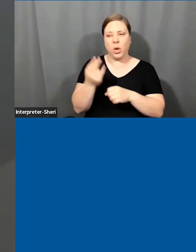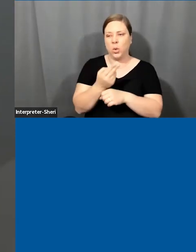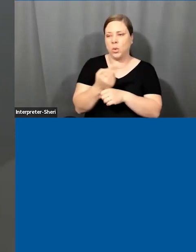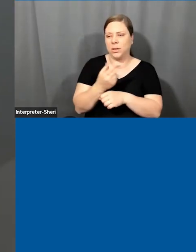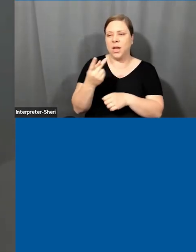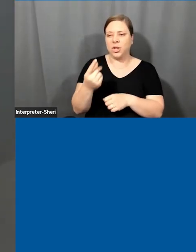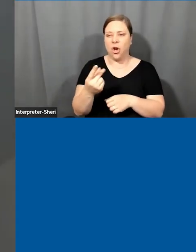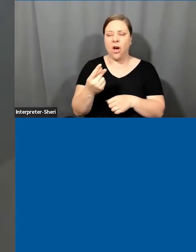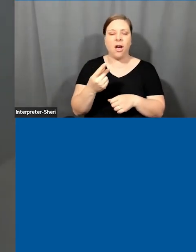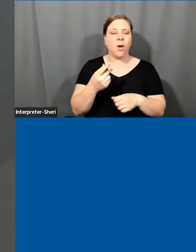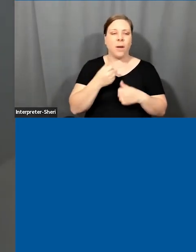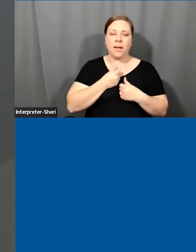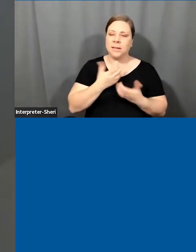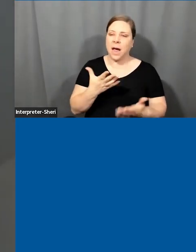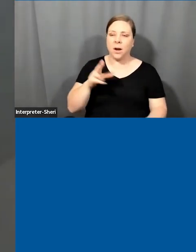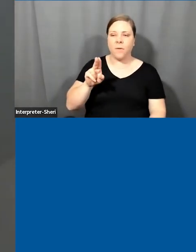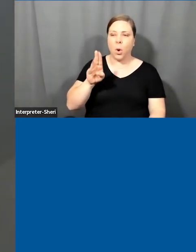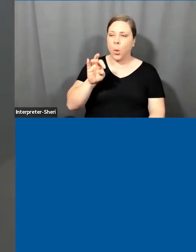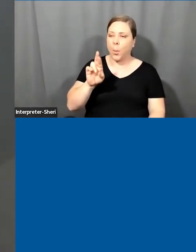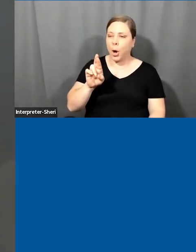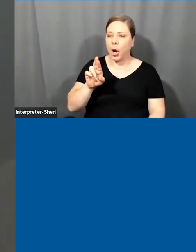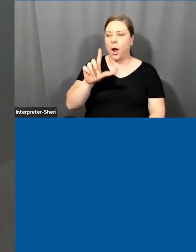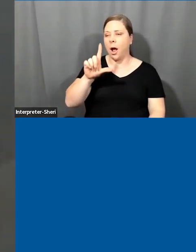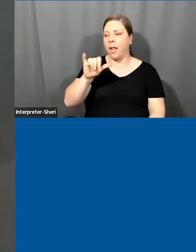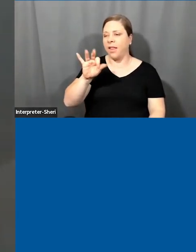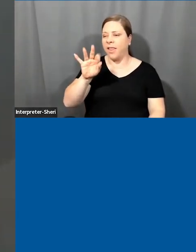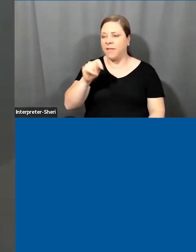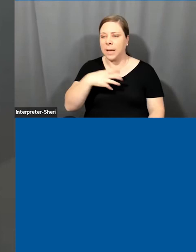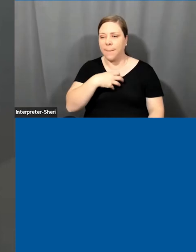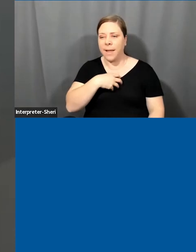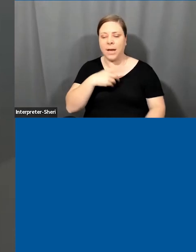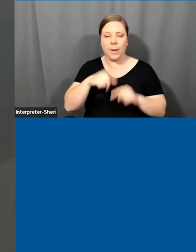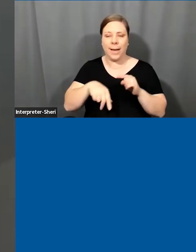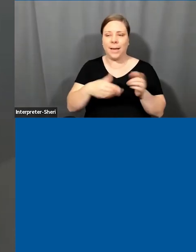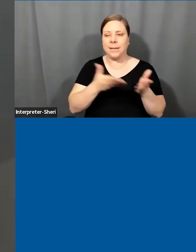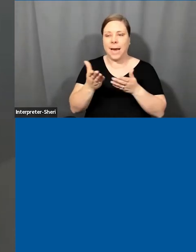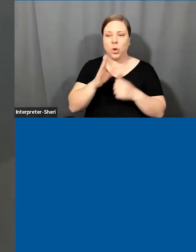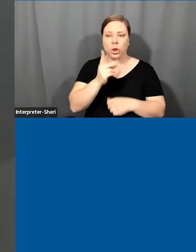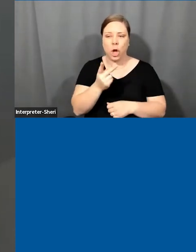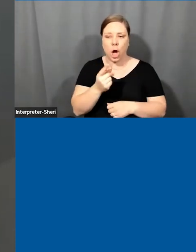So they just call another one and they move on and they just wait and they wait and they don't even bother complaining